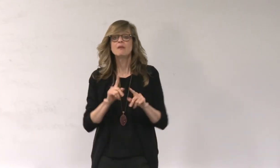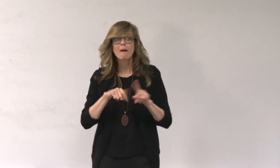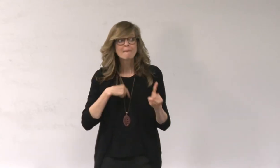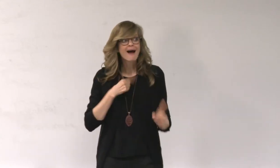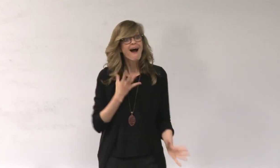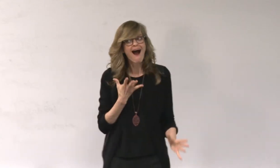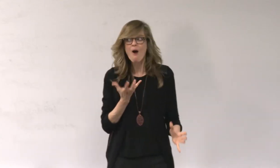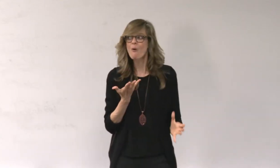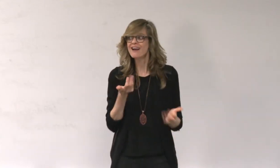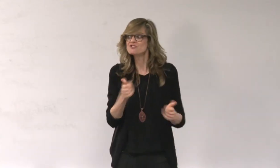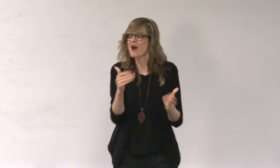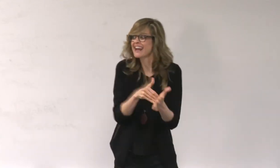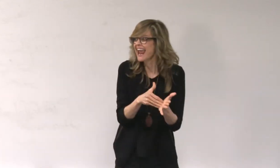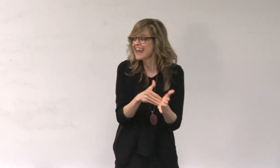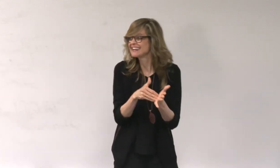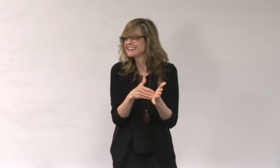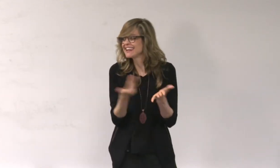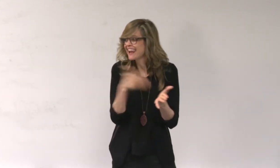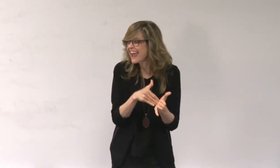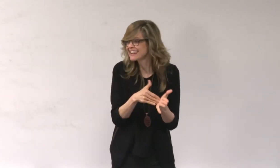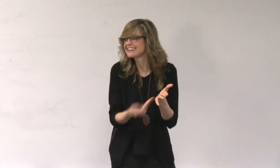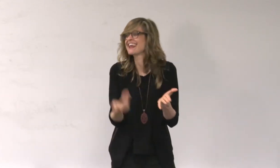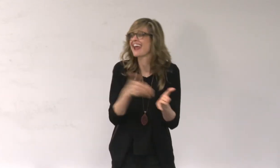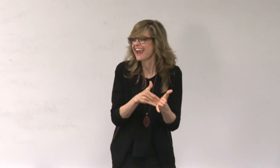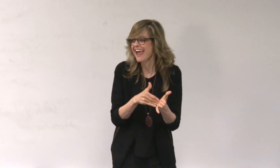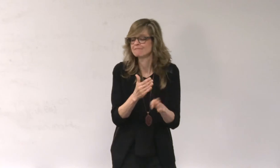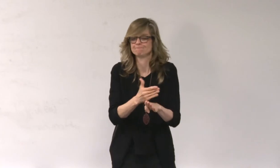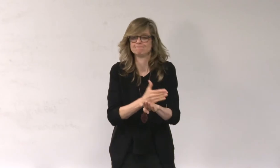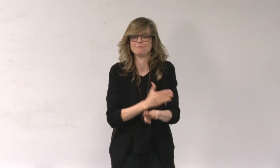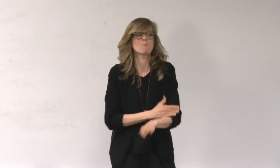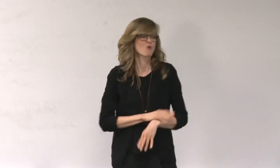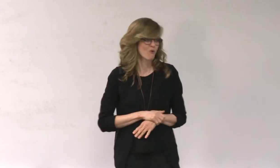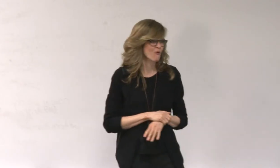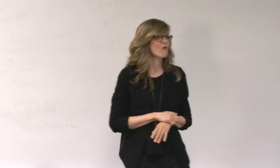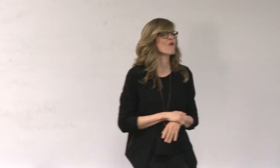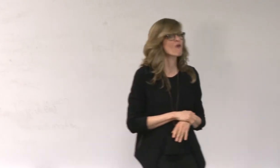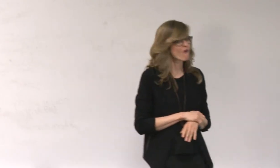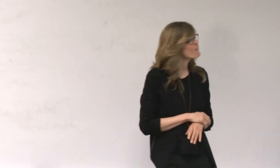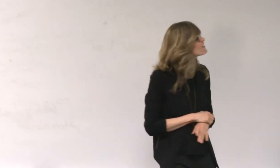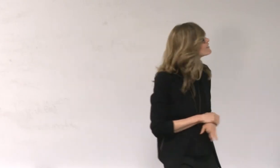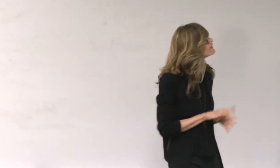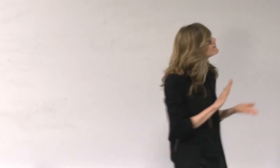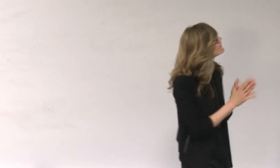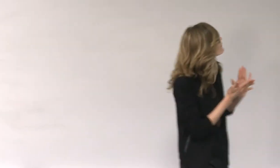BUT I WANTED TO TRY IT AGAIN AND AGAIN, AND I WANTED TO WORK ON IT UNTIL I GOT BETTER AT IT.